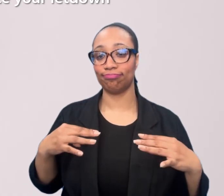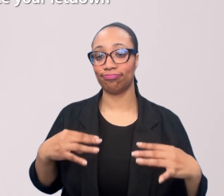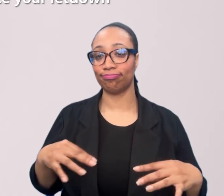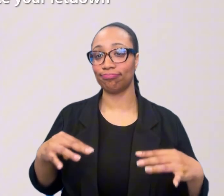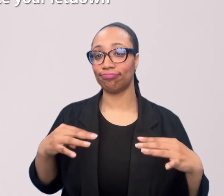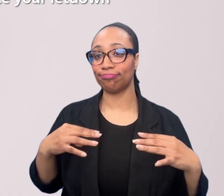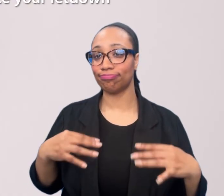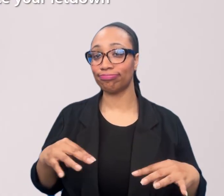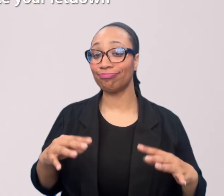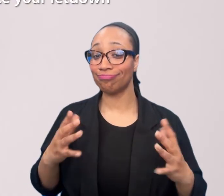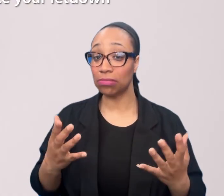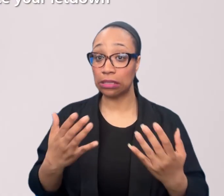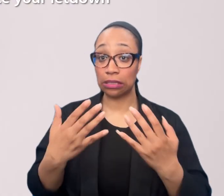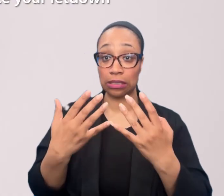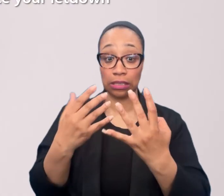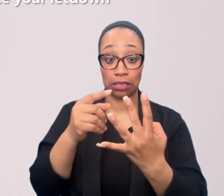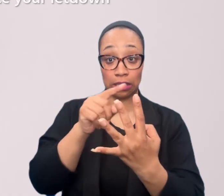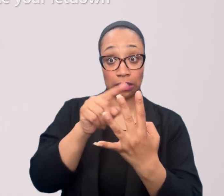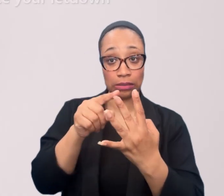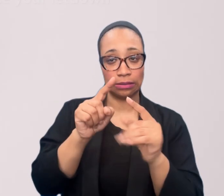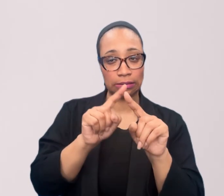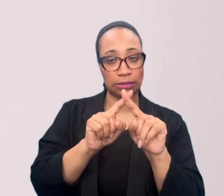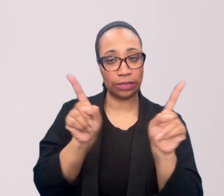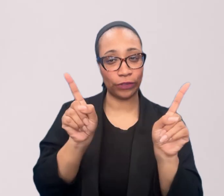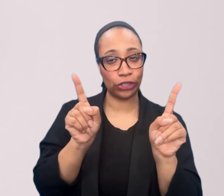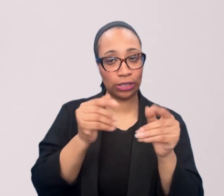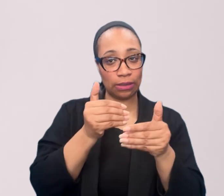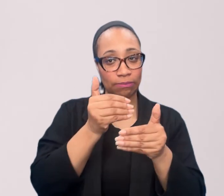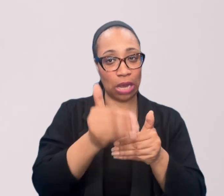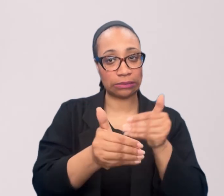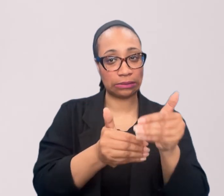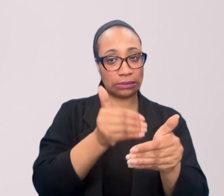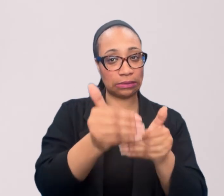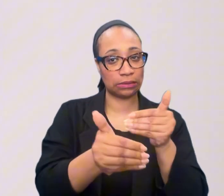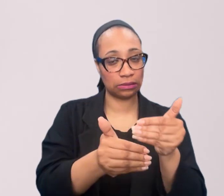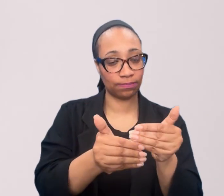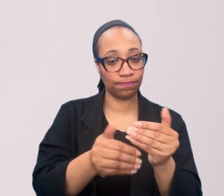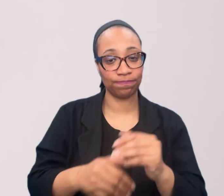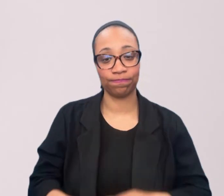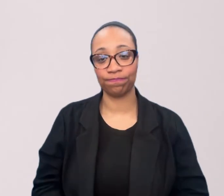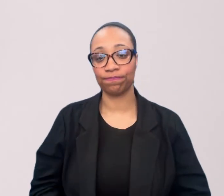regular sucks and they happen in a very quick pattern to help initiate your let down the only